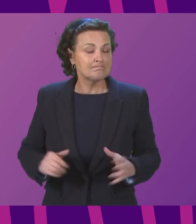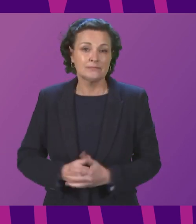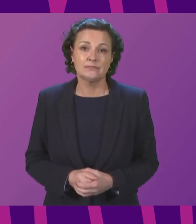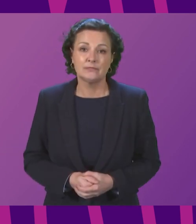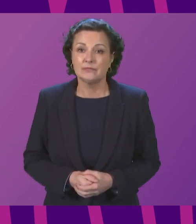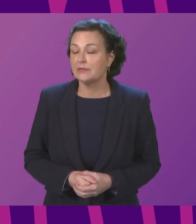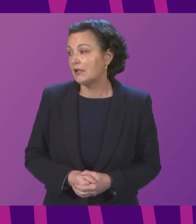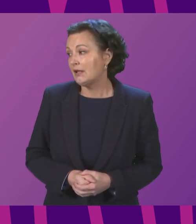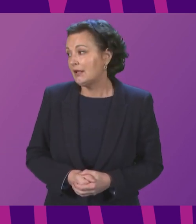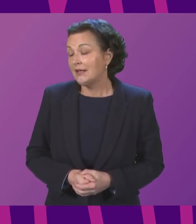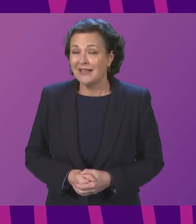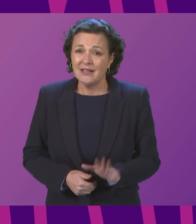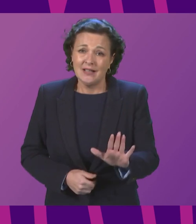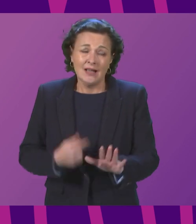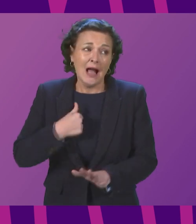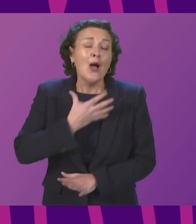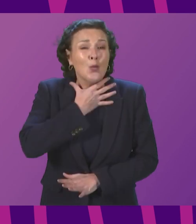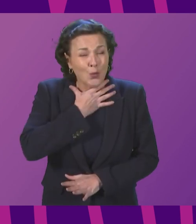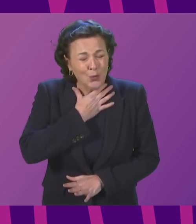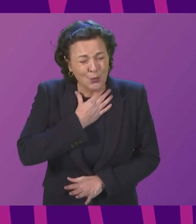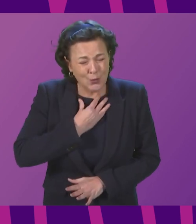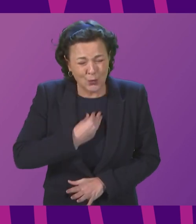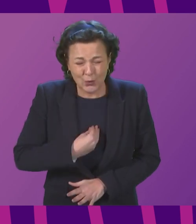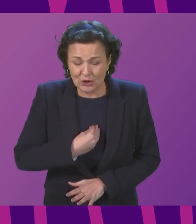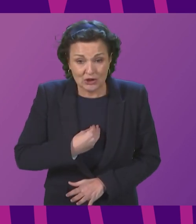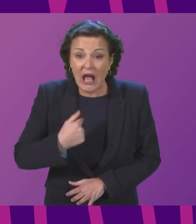I have wished for many things during the pandemic. One of those is a crystal ball that would